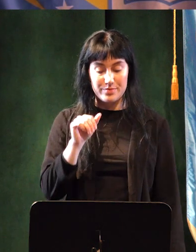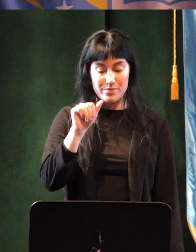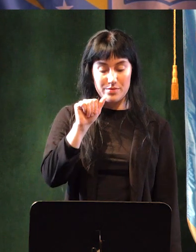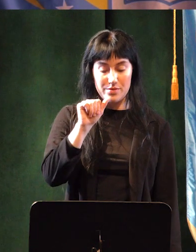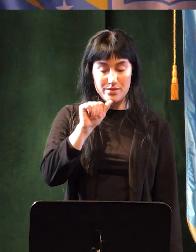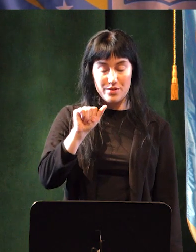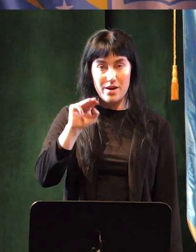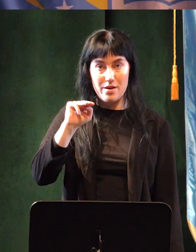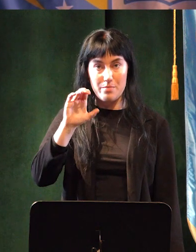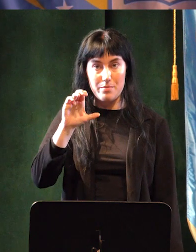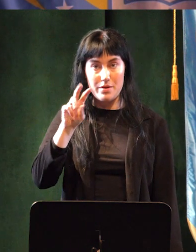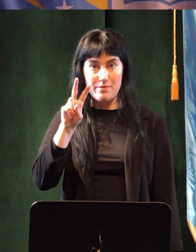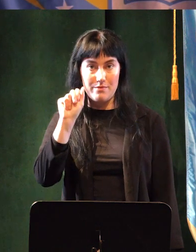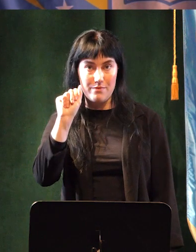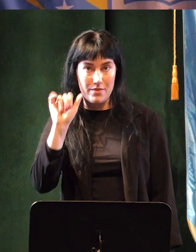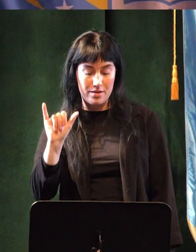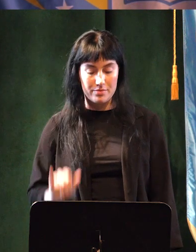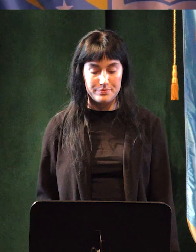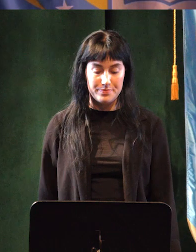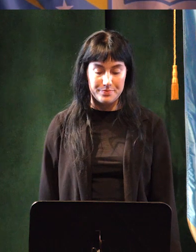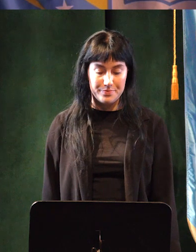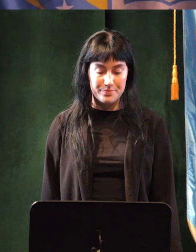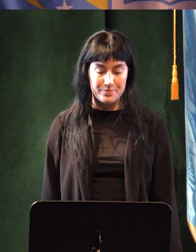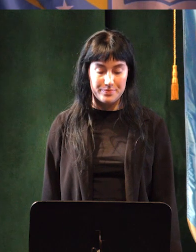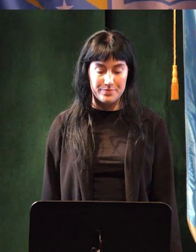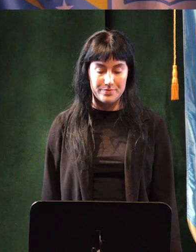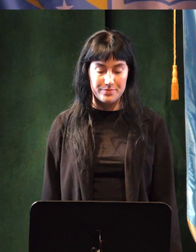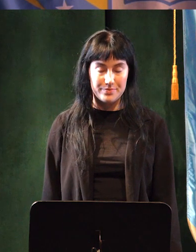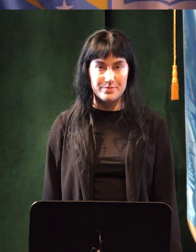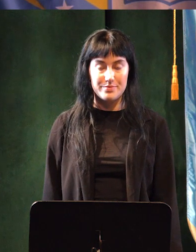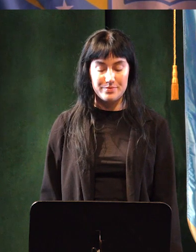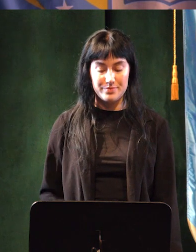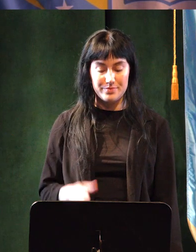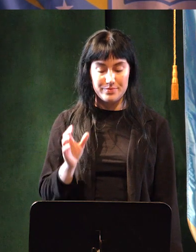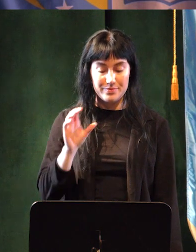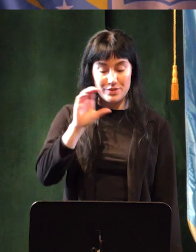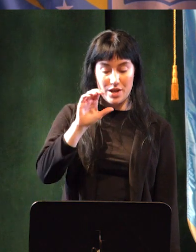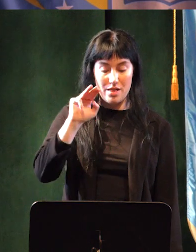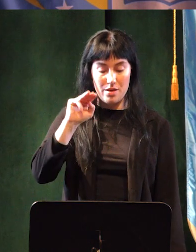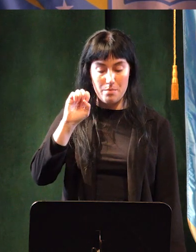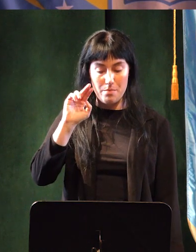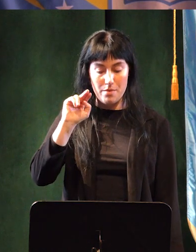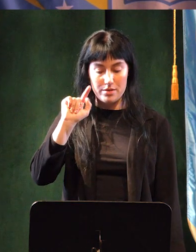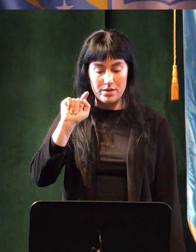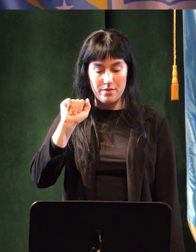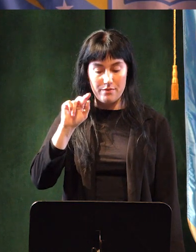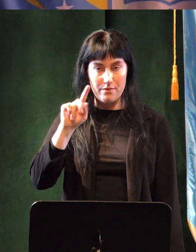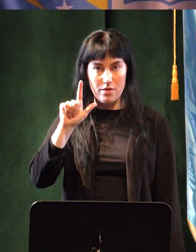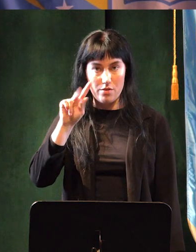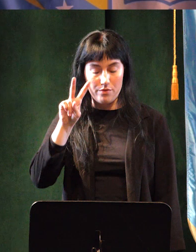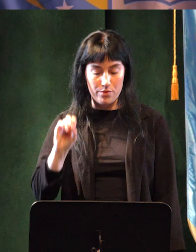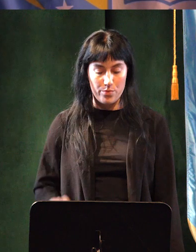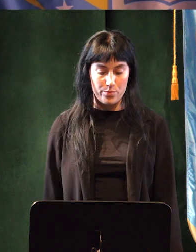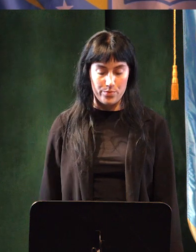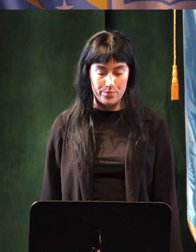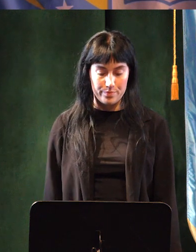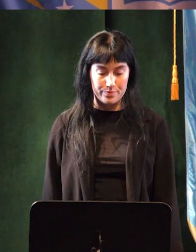Arielle McVeigh Chantal Montalvo